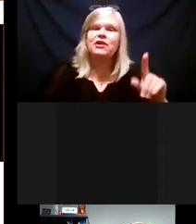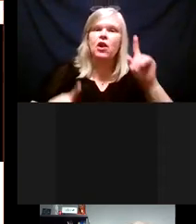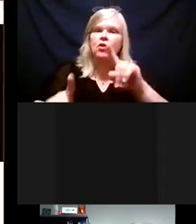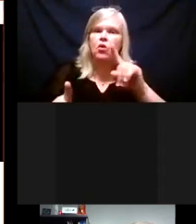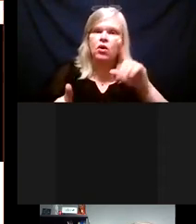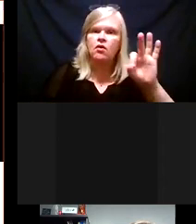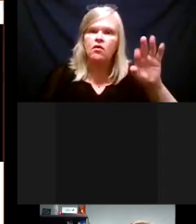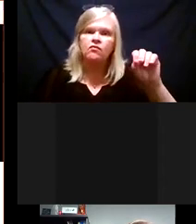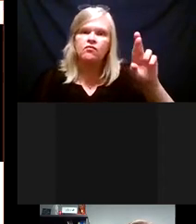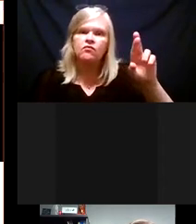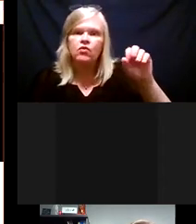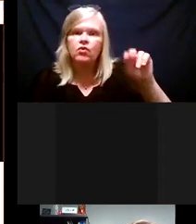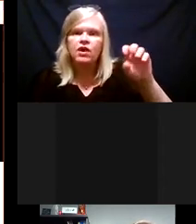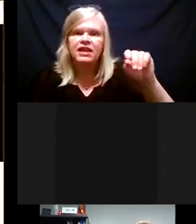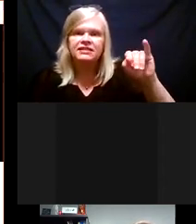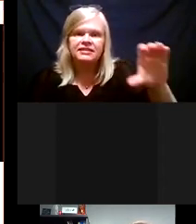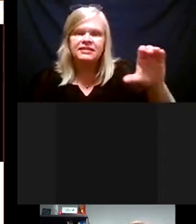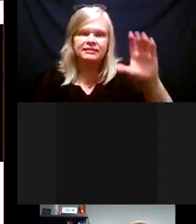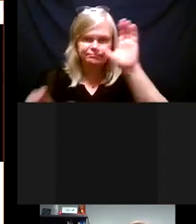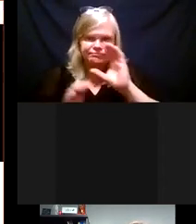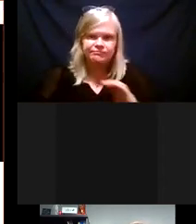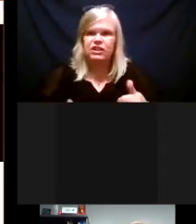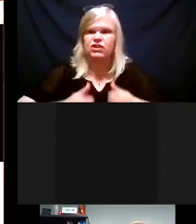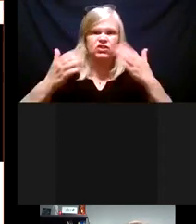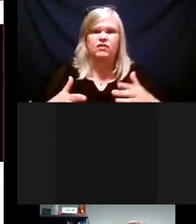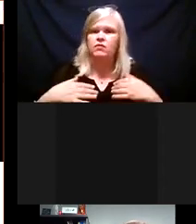AND THE SURVIVOR TELLS YOU THEY DON'T WANT AN EXAMINATION AND